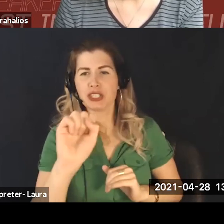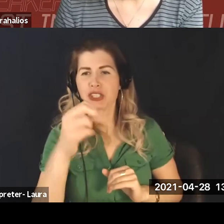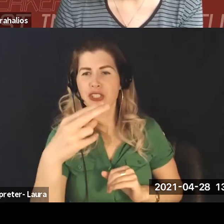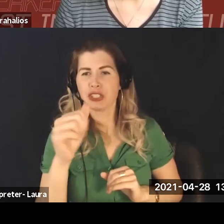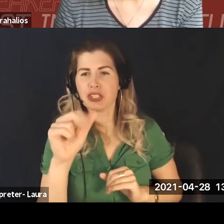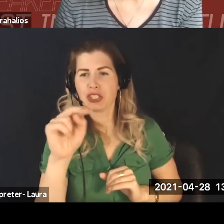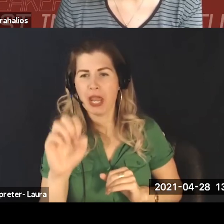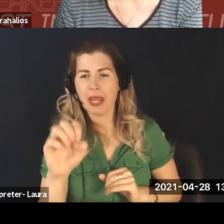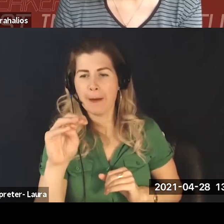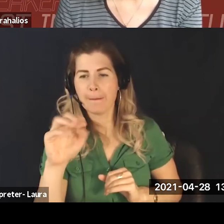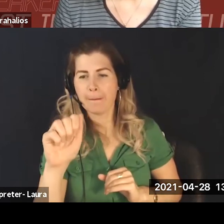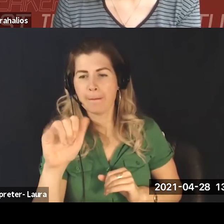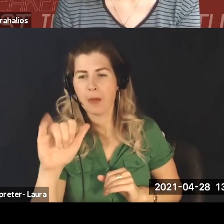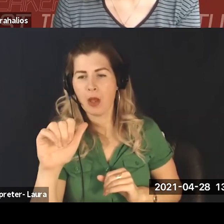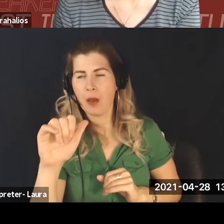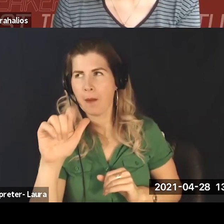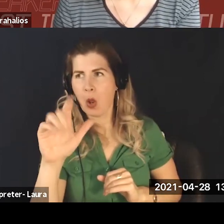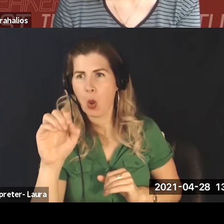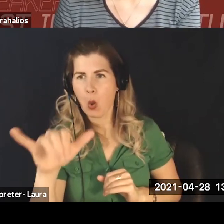Next question is from shame alive.